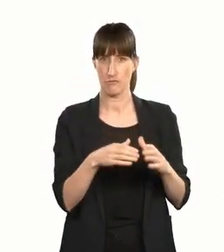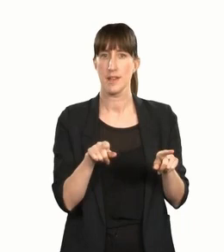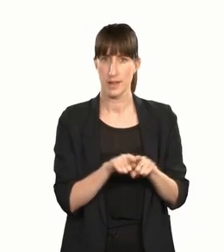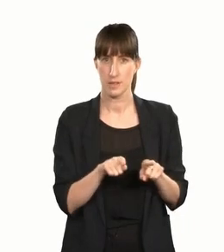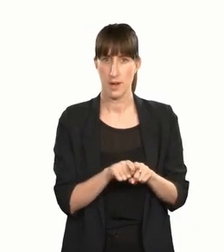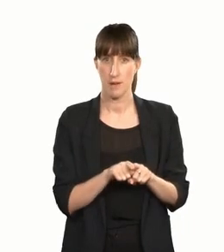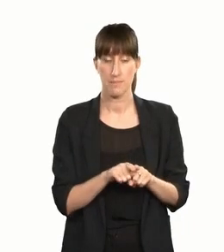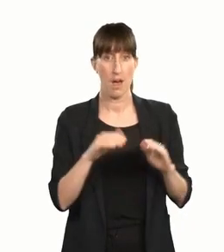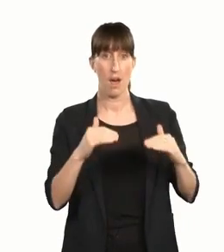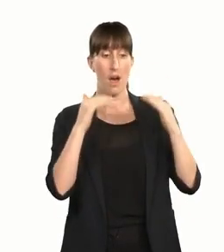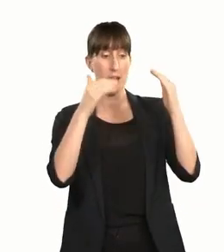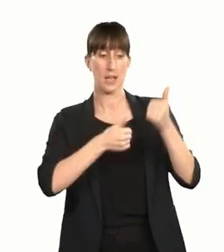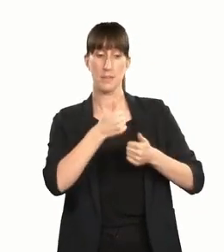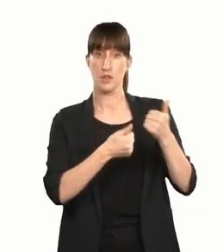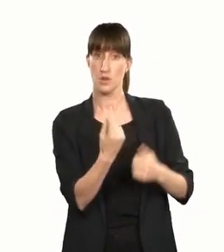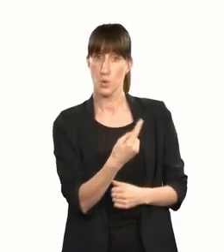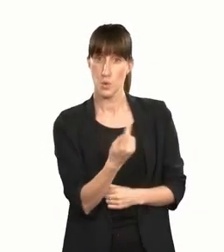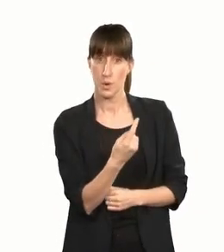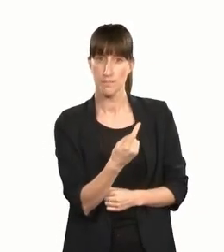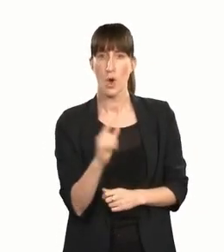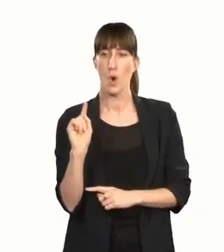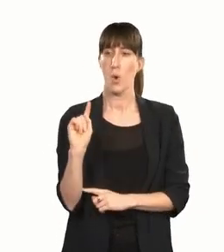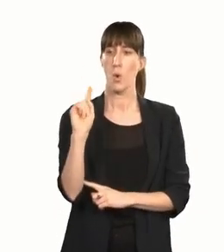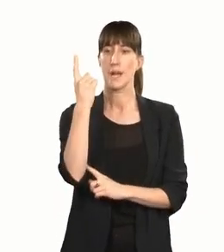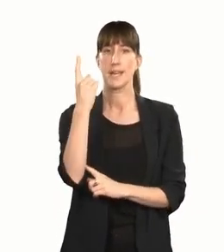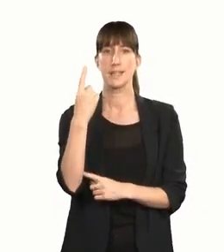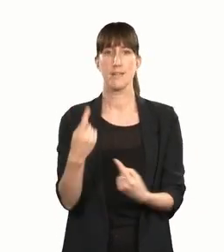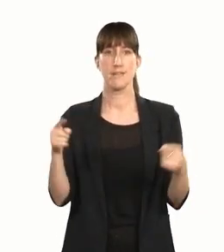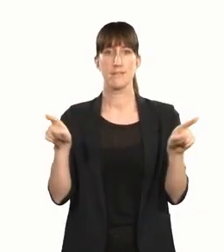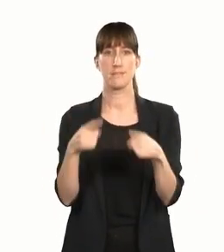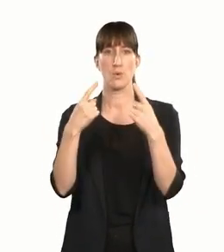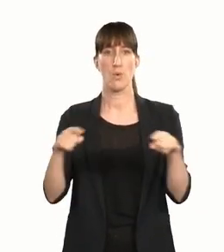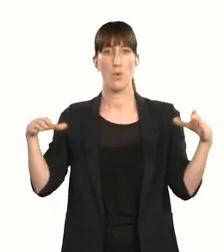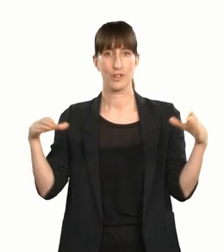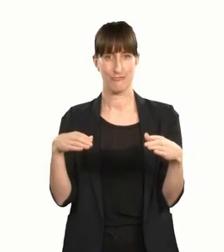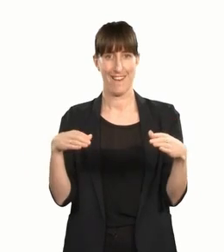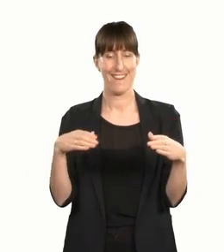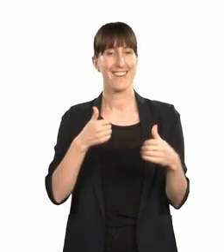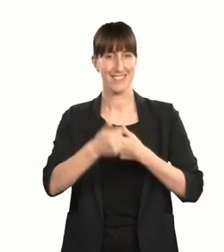This Highly Commended award goes to the Auckland Philharmonia Orchestra. Congratulations.